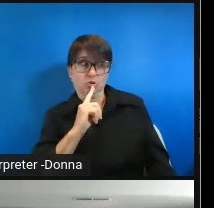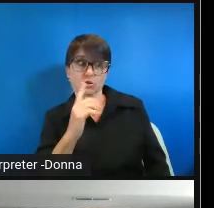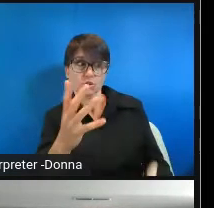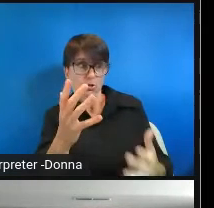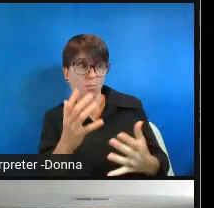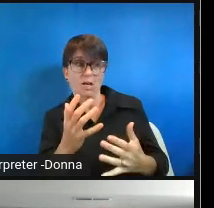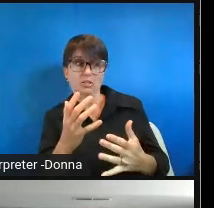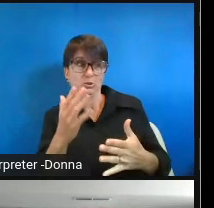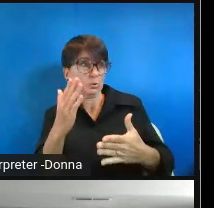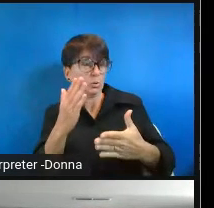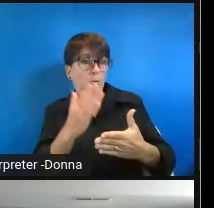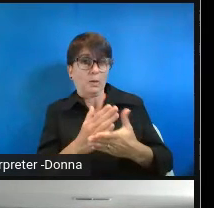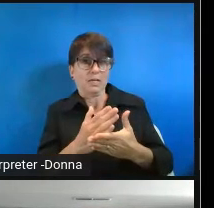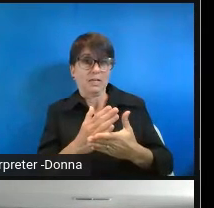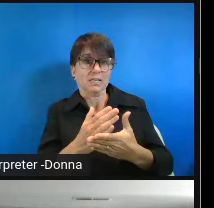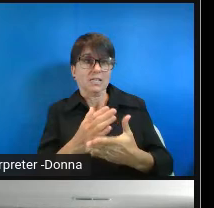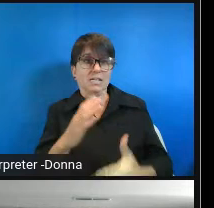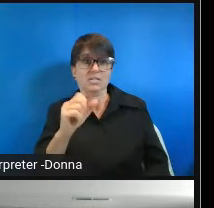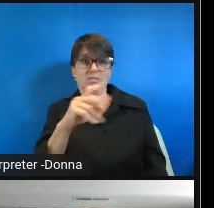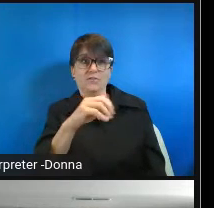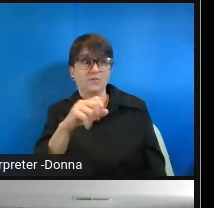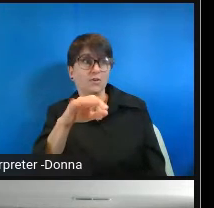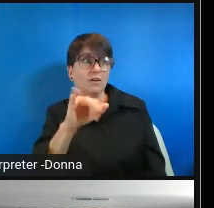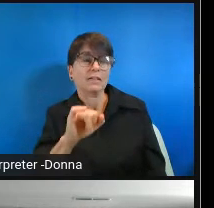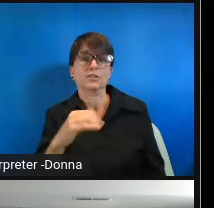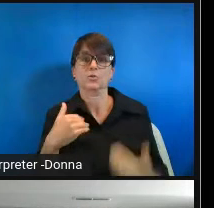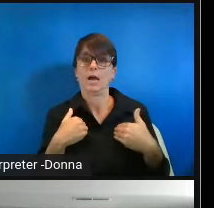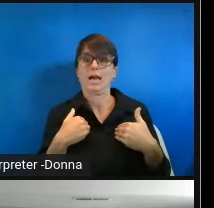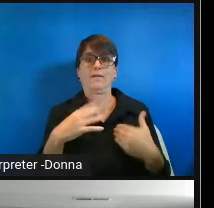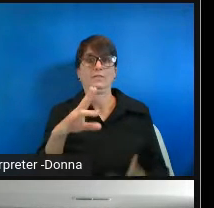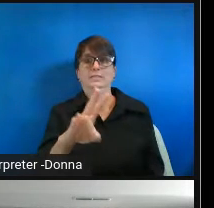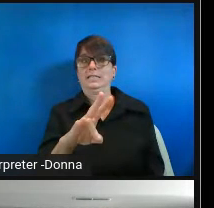You have 782 tabs open, which is often the case for me.